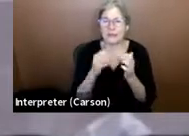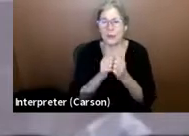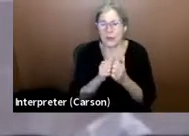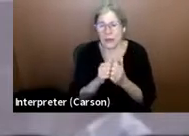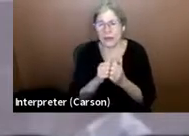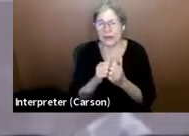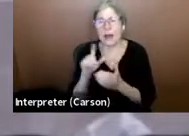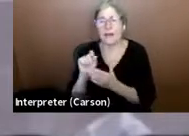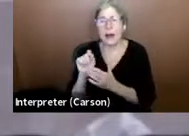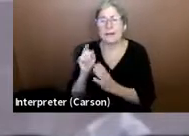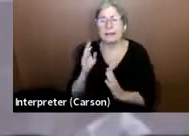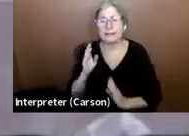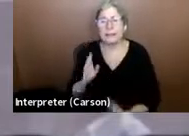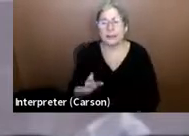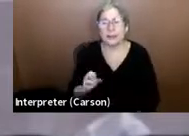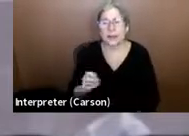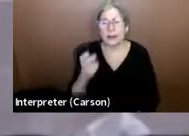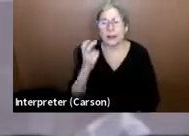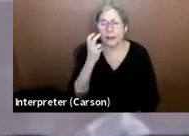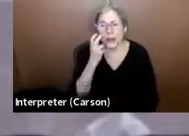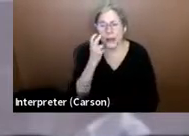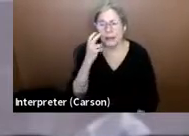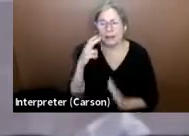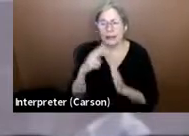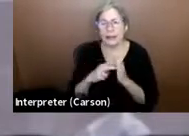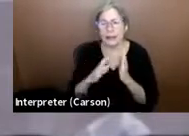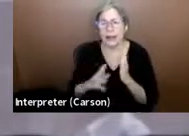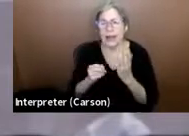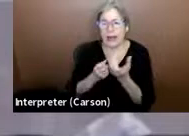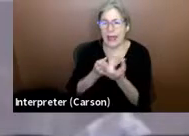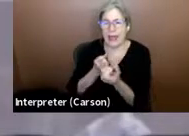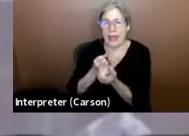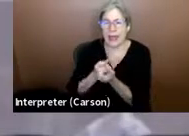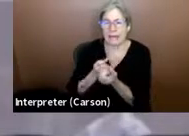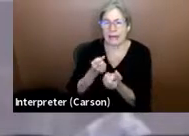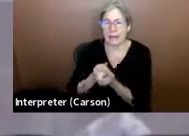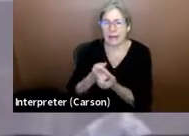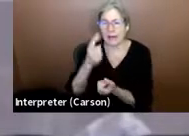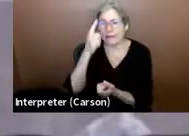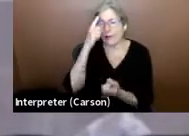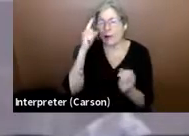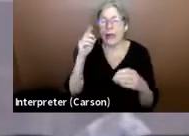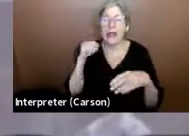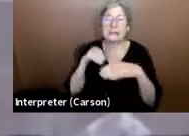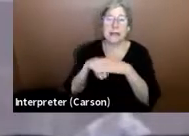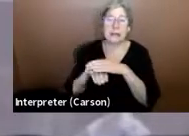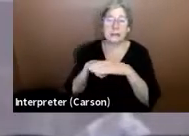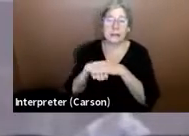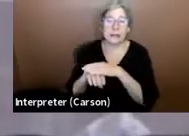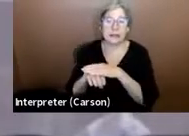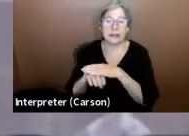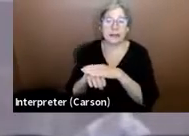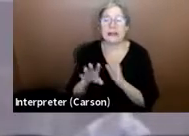publisher and a blind reader and advocate for accessibility. To sort of set the tone of why this is so